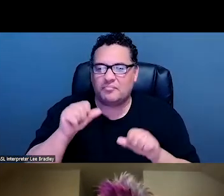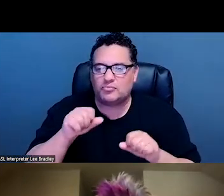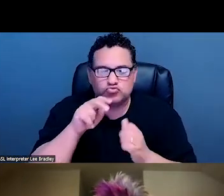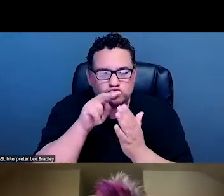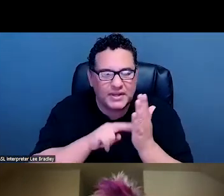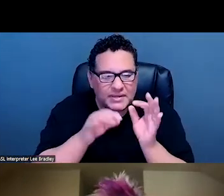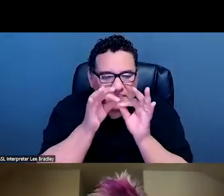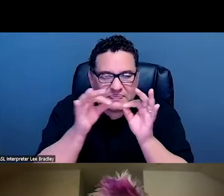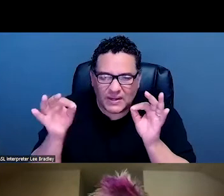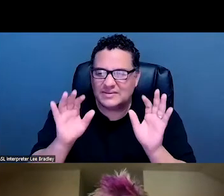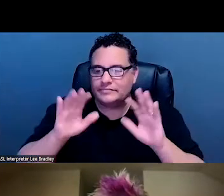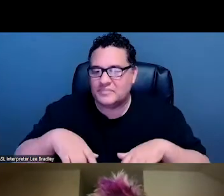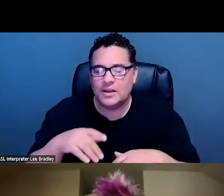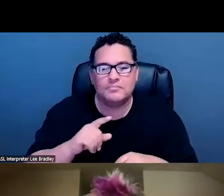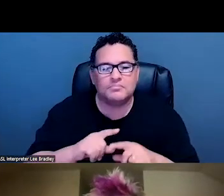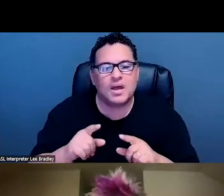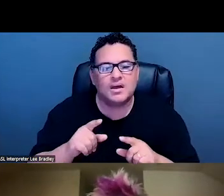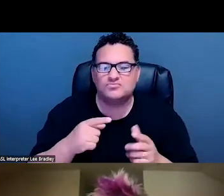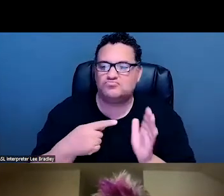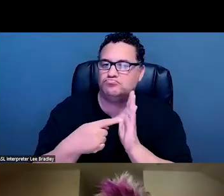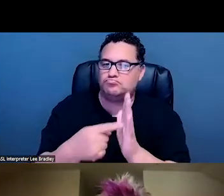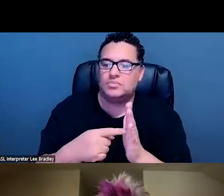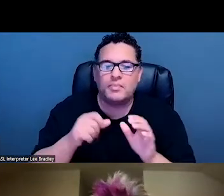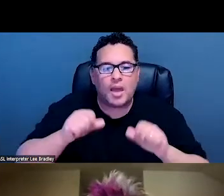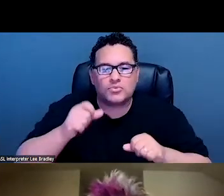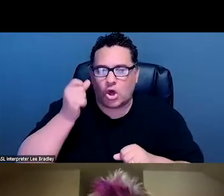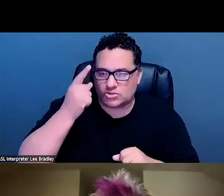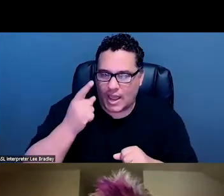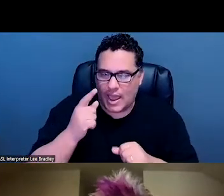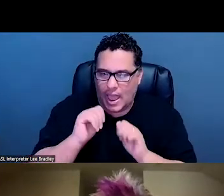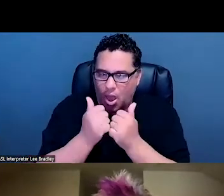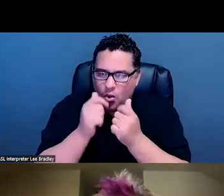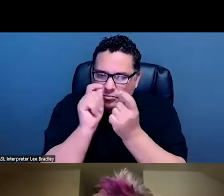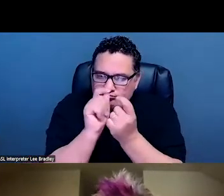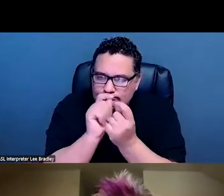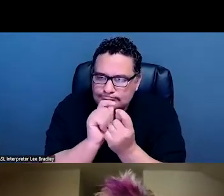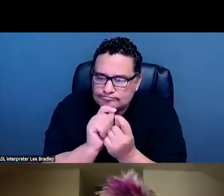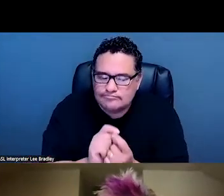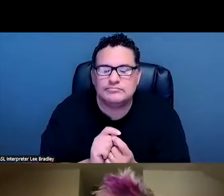I JUST WANT YOU TO BE ABLE TO UNDERSTAND THE GRANULARITY OF THE DATA THAT WE COLLECT AND KEEP